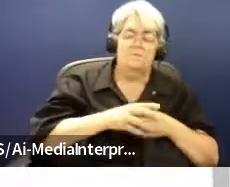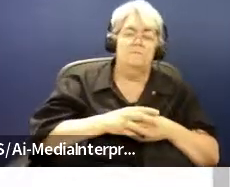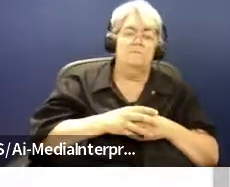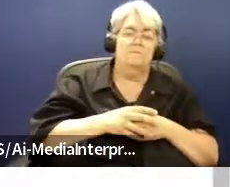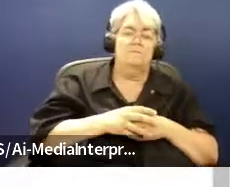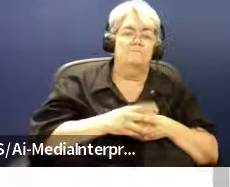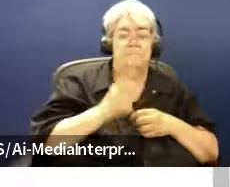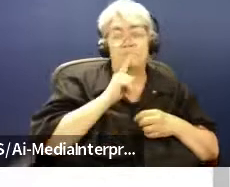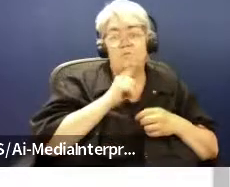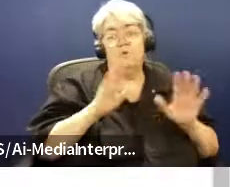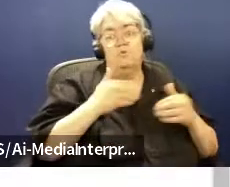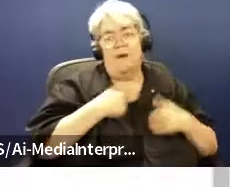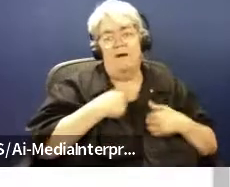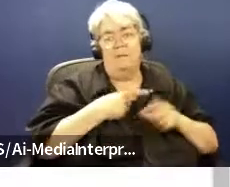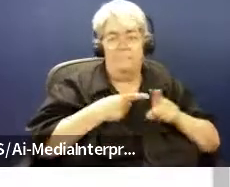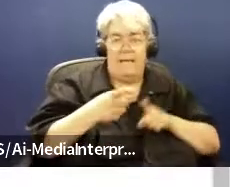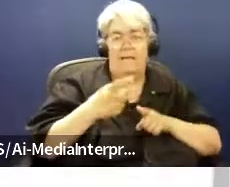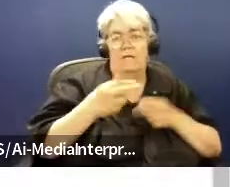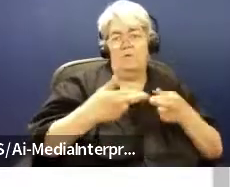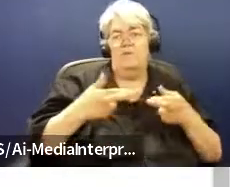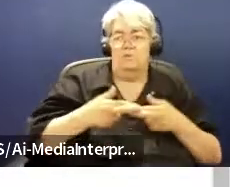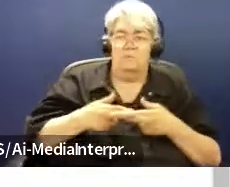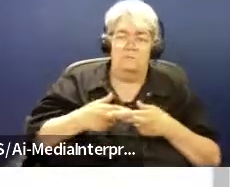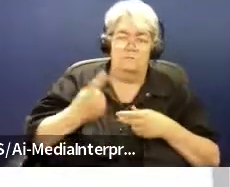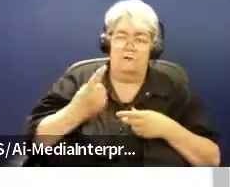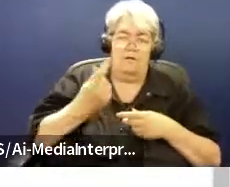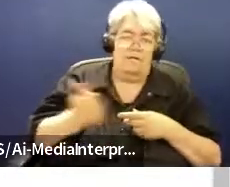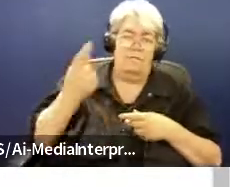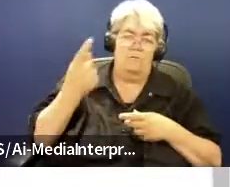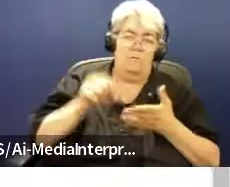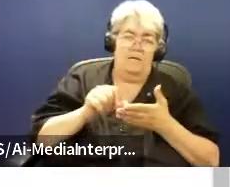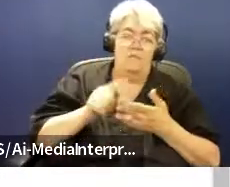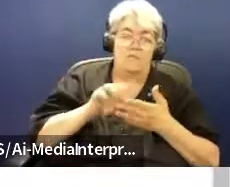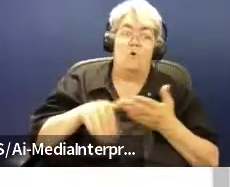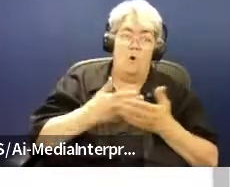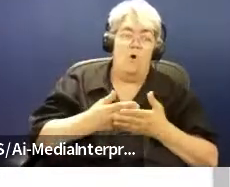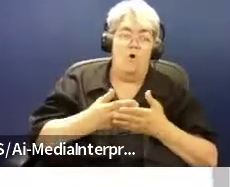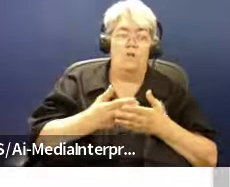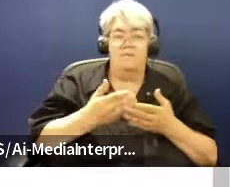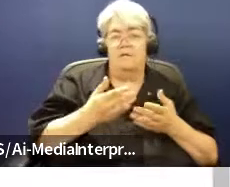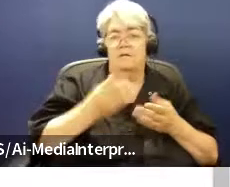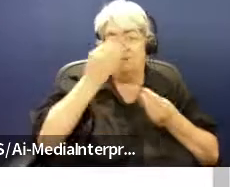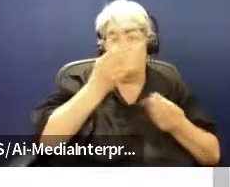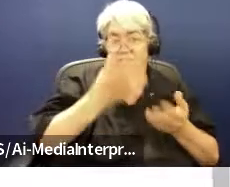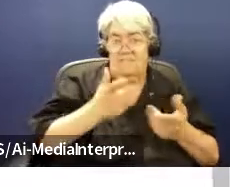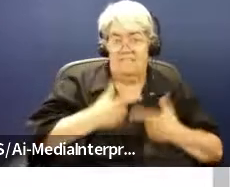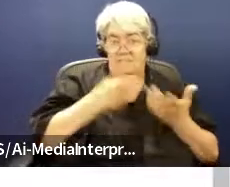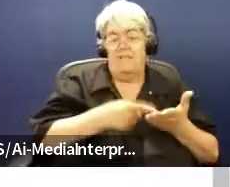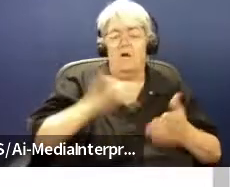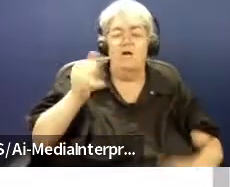we have talked a little bit about regions, of course, it is good to have a main region on a page,